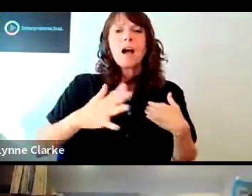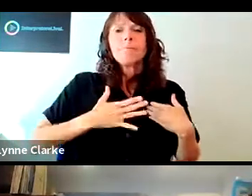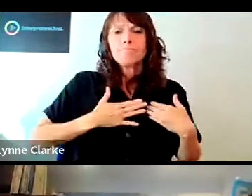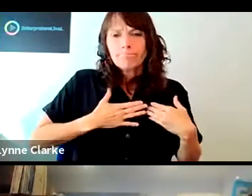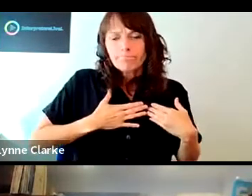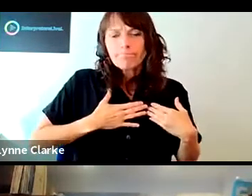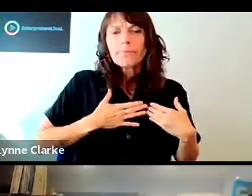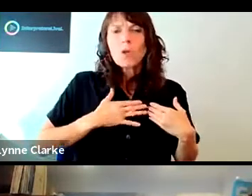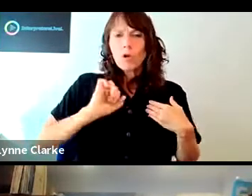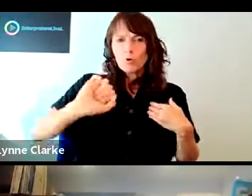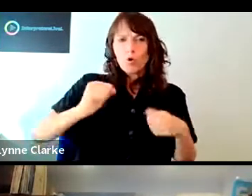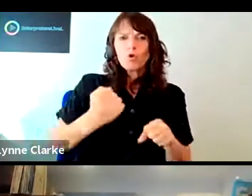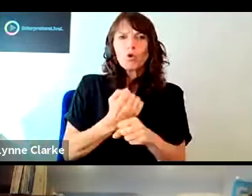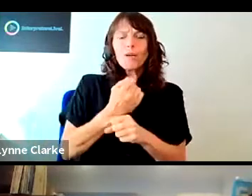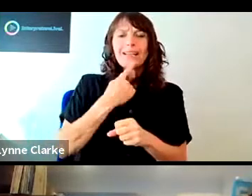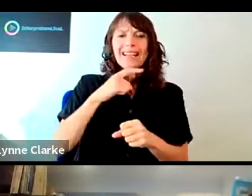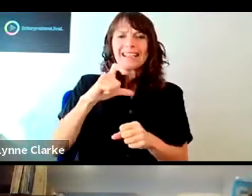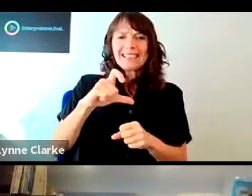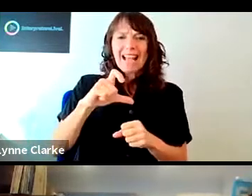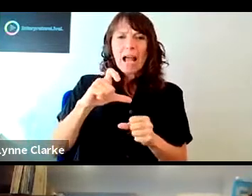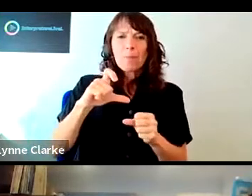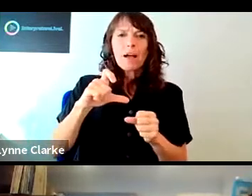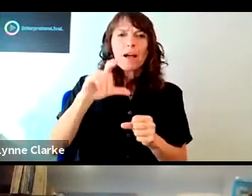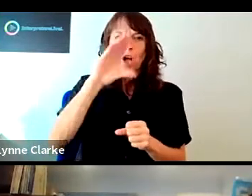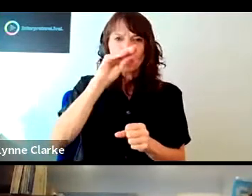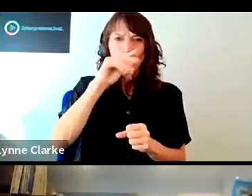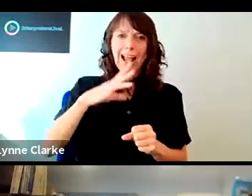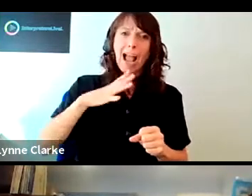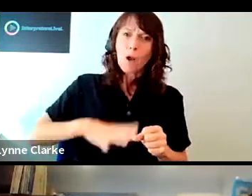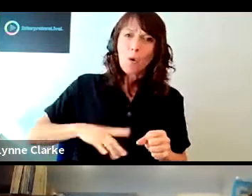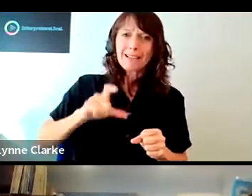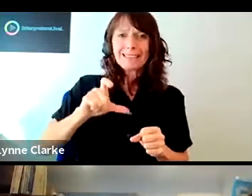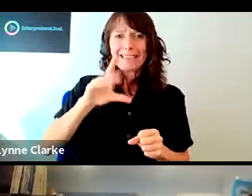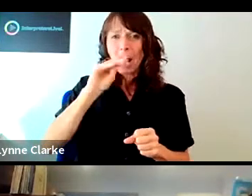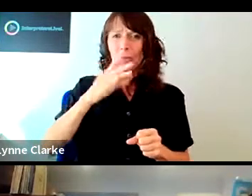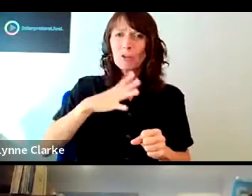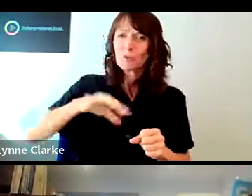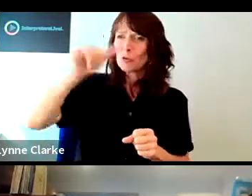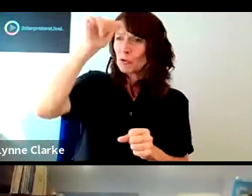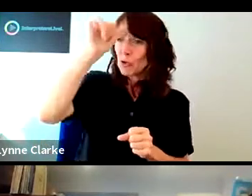what you are doing is Cyber-Duck, because I want Cyber-Duck to know how to do it. And I think it's